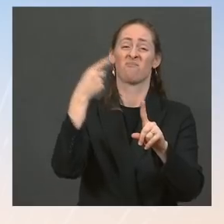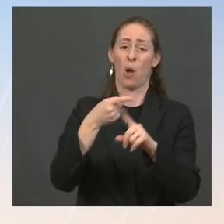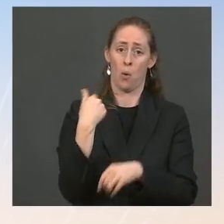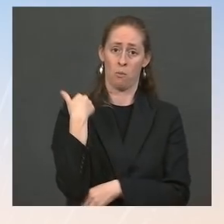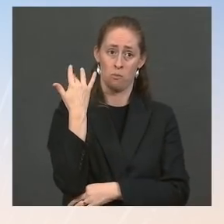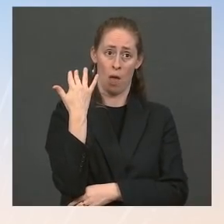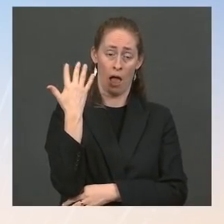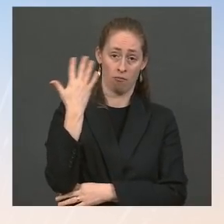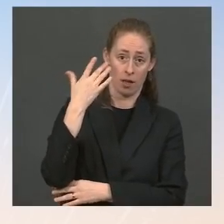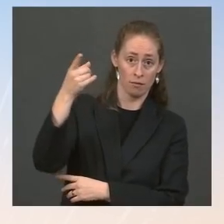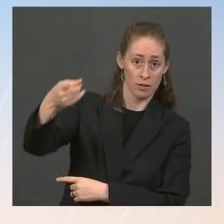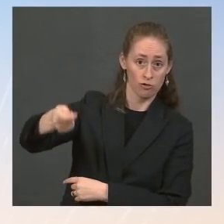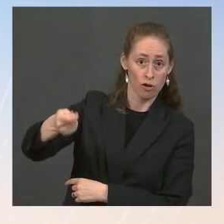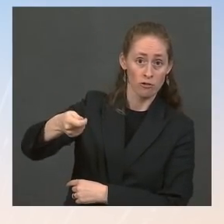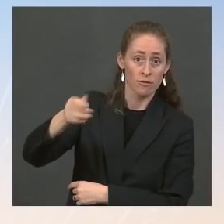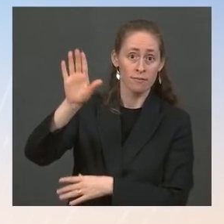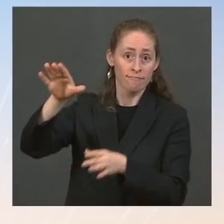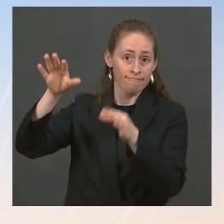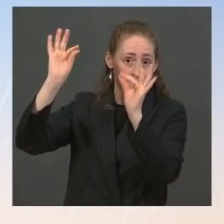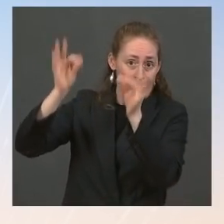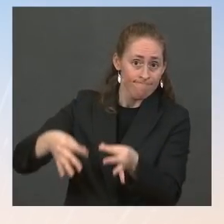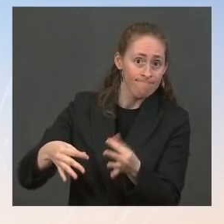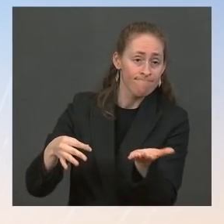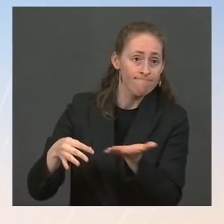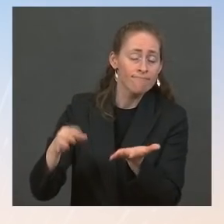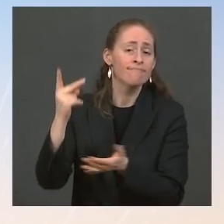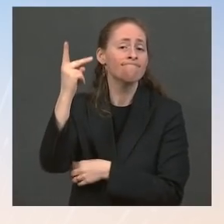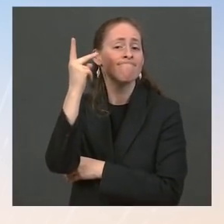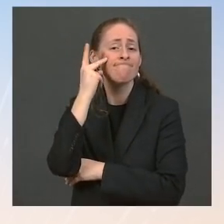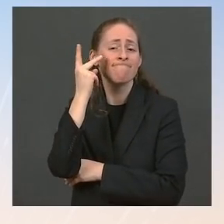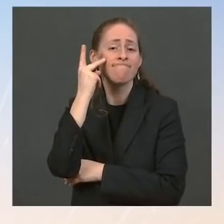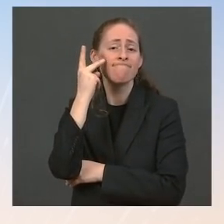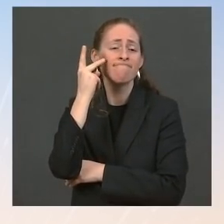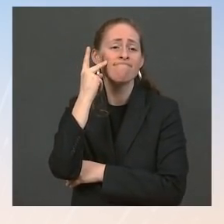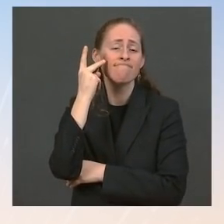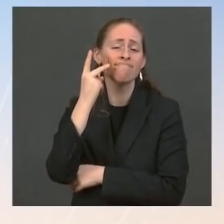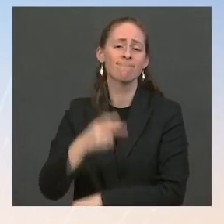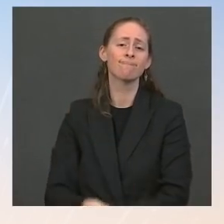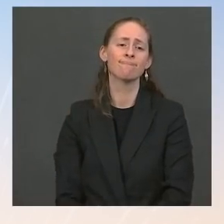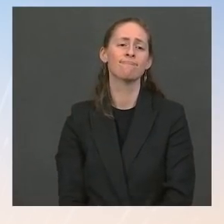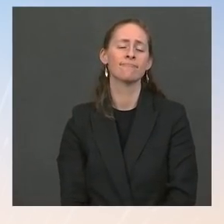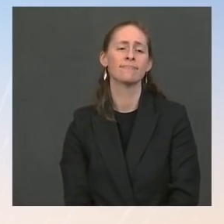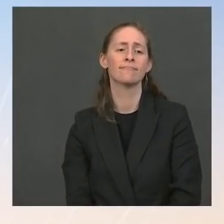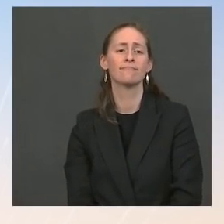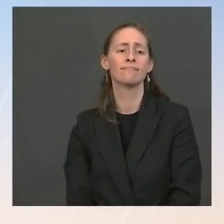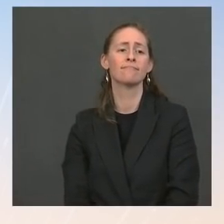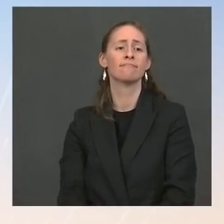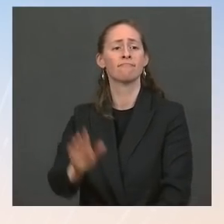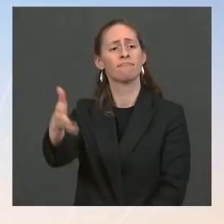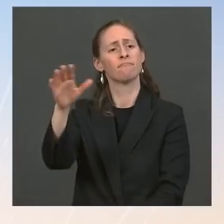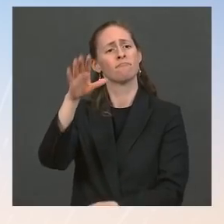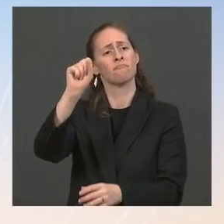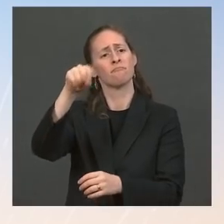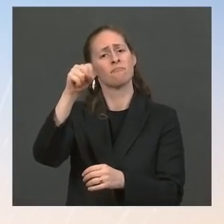And beyond that, certainly we, you know, are hopeful that any protests will be peaceful. The Press: And then, broadly, on the state of America